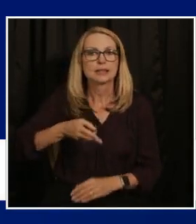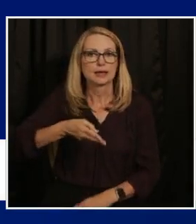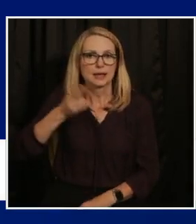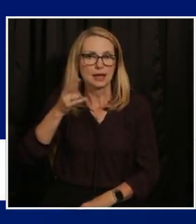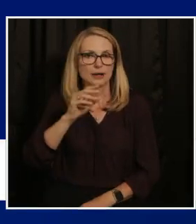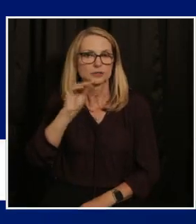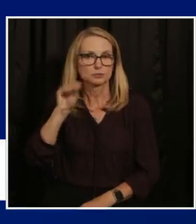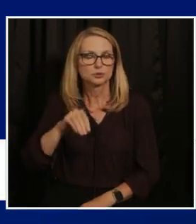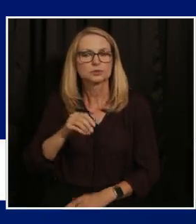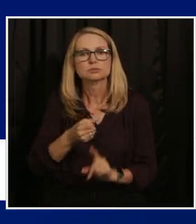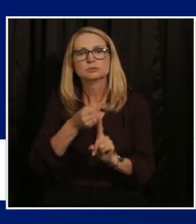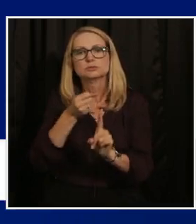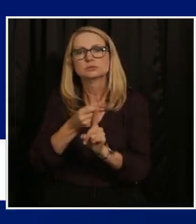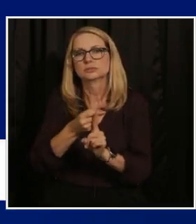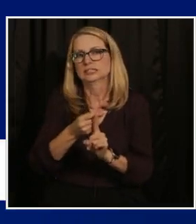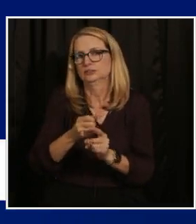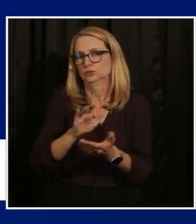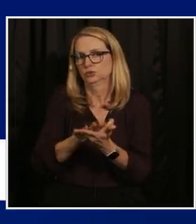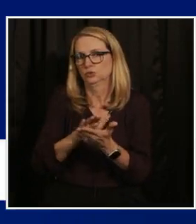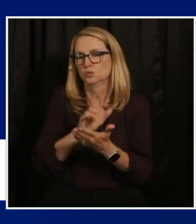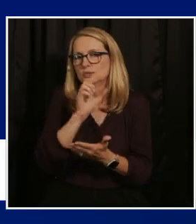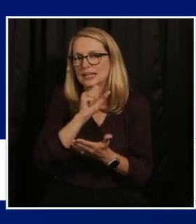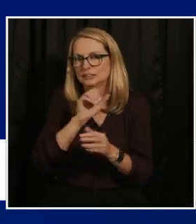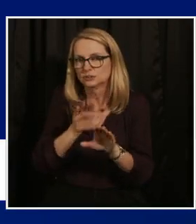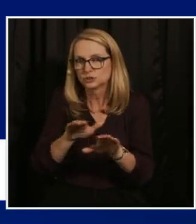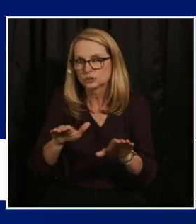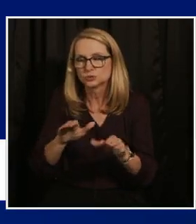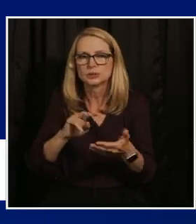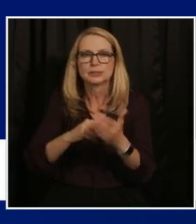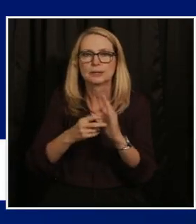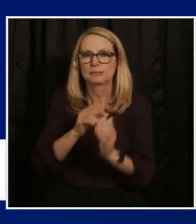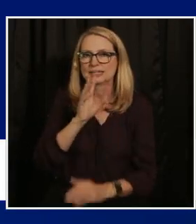occurring in our school-aged children so that's going to be children 6 to 11 years shown here